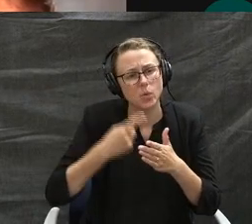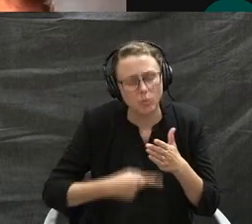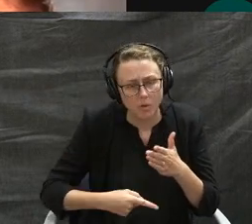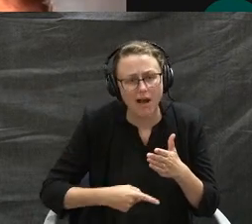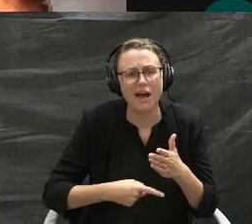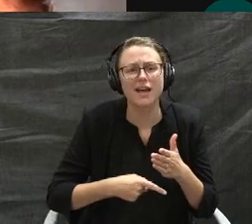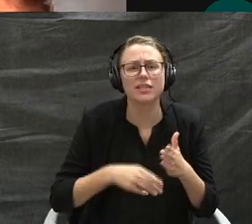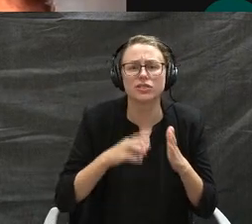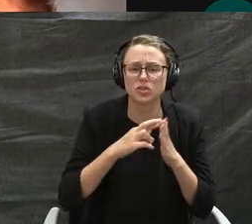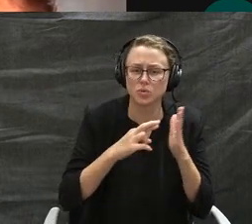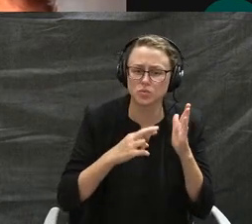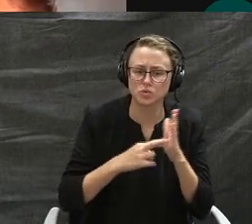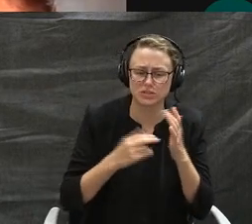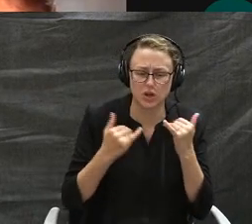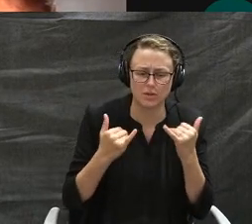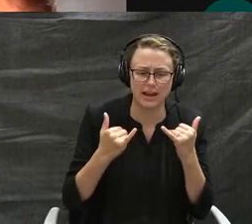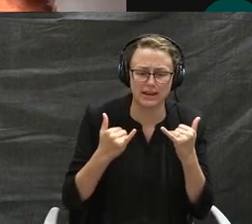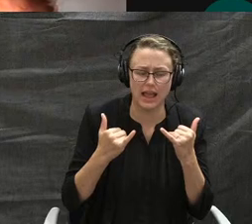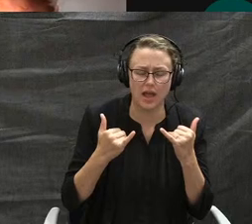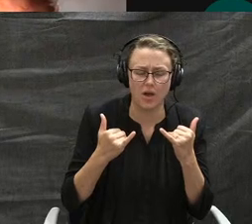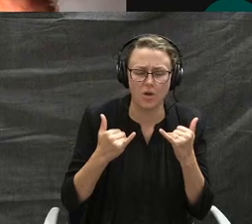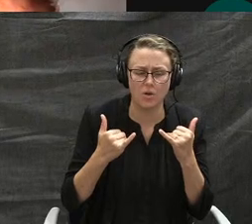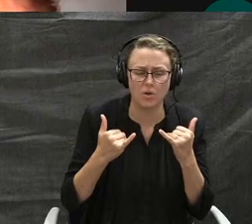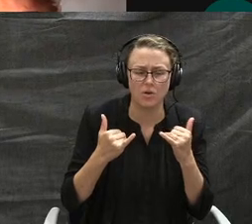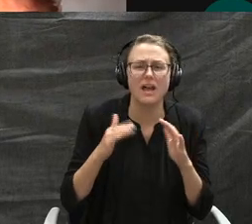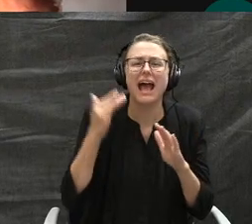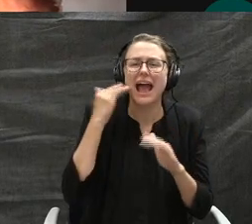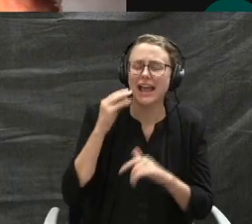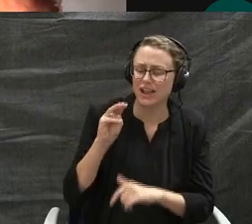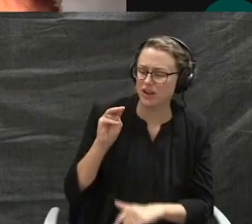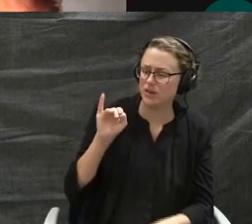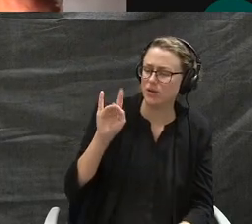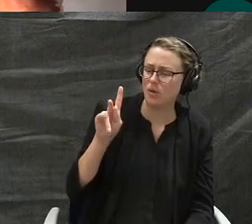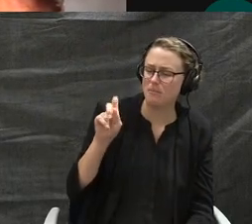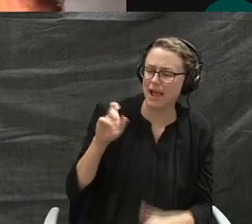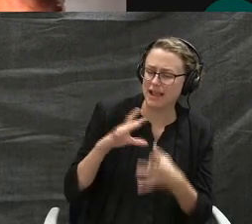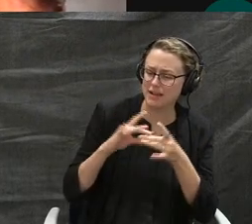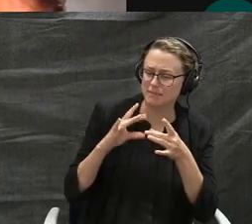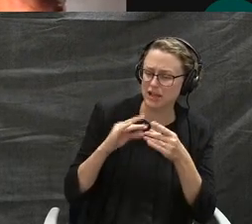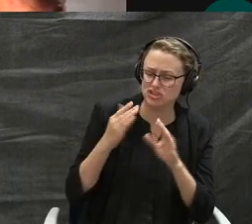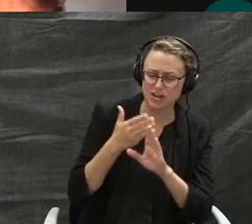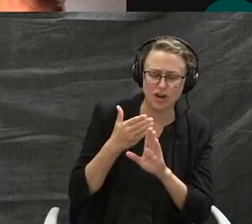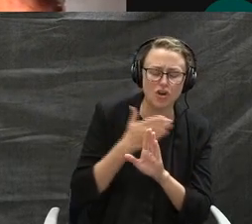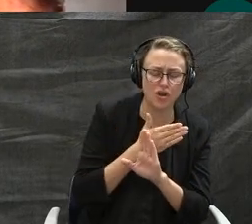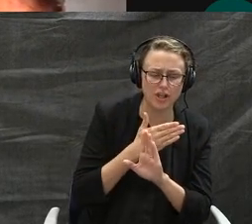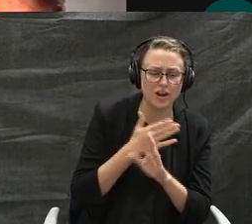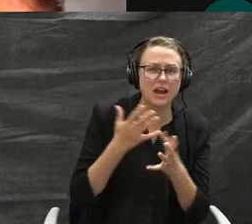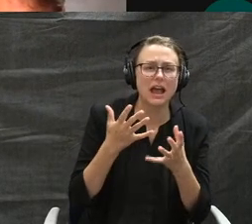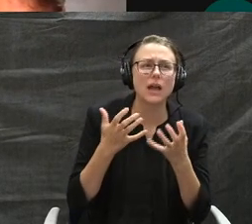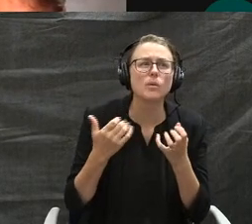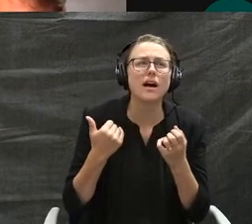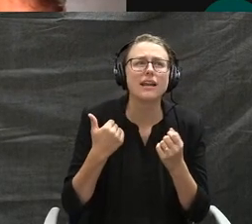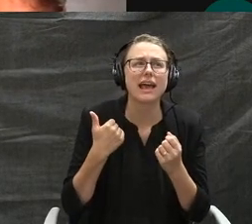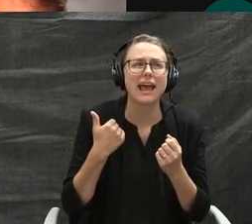right now? I know Mike talked about it a little bit earlier, but I just want to have that as I'm thinking through this again